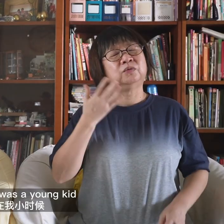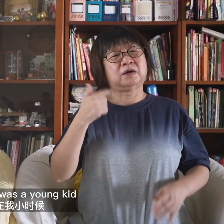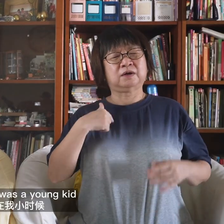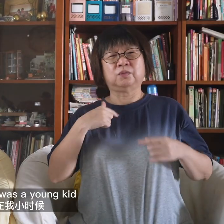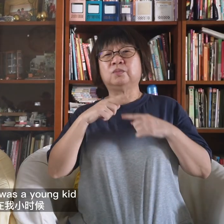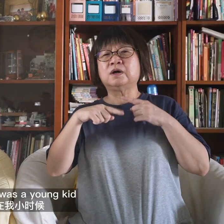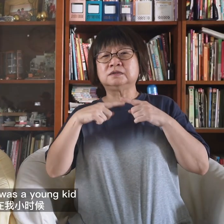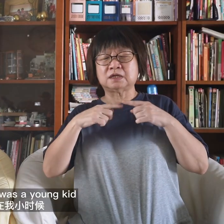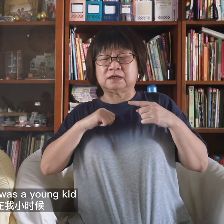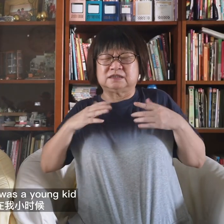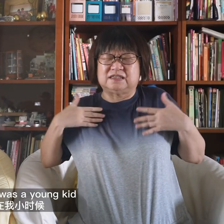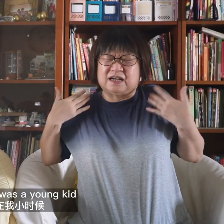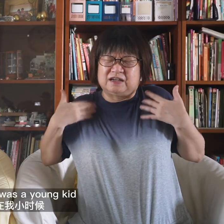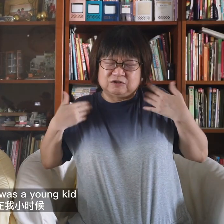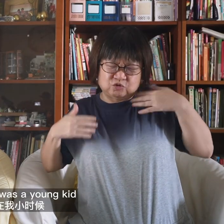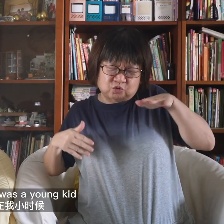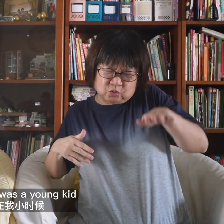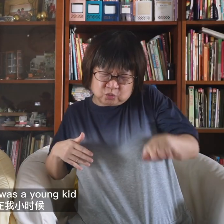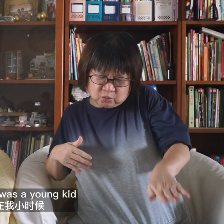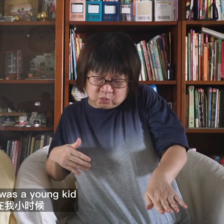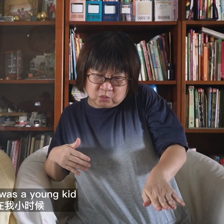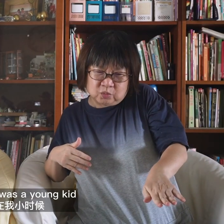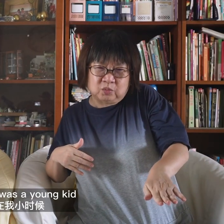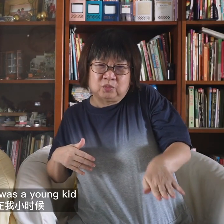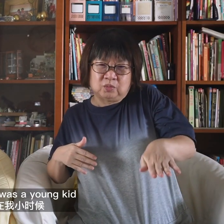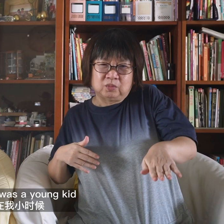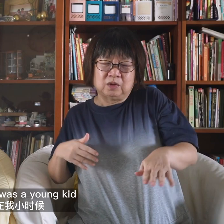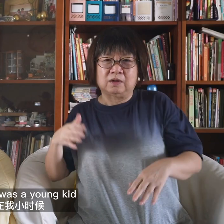When I was a young kid